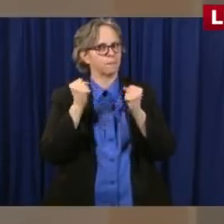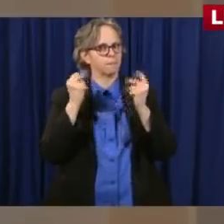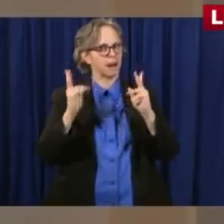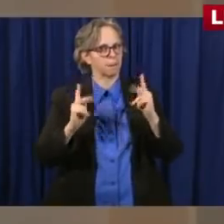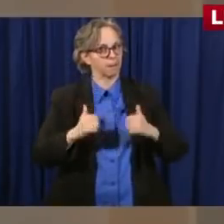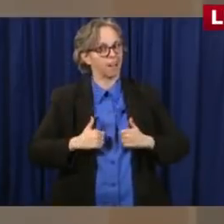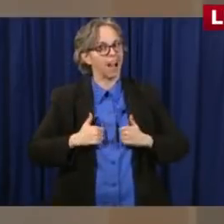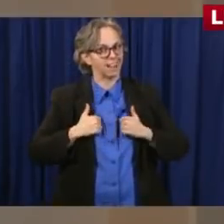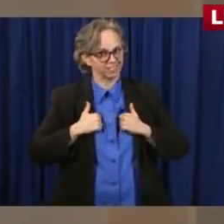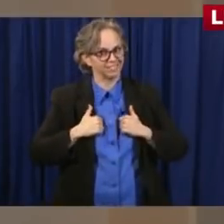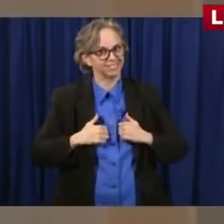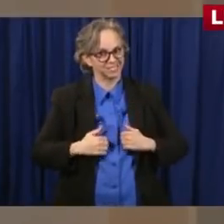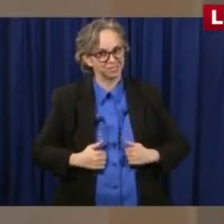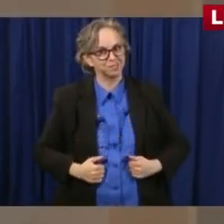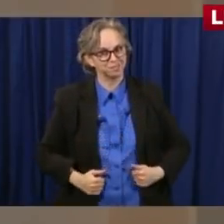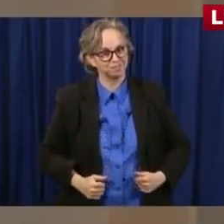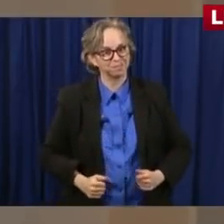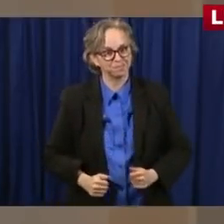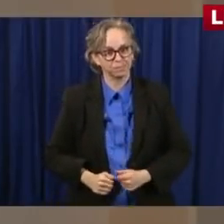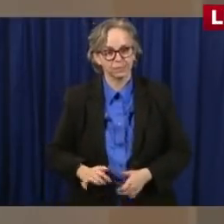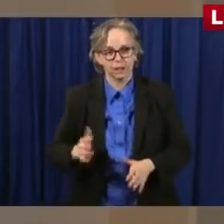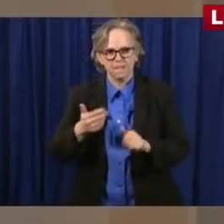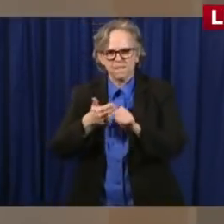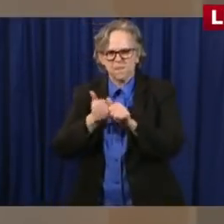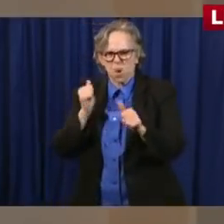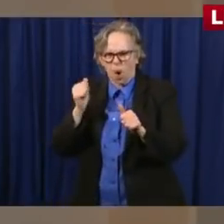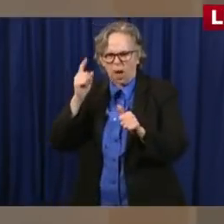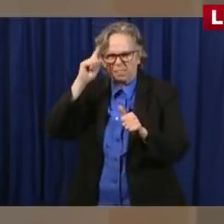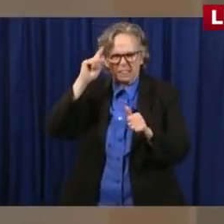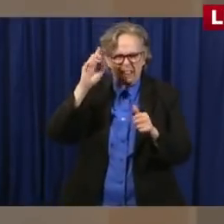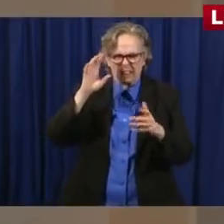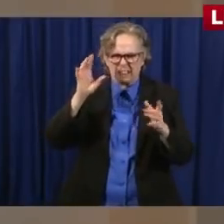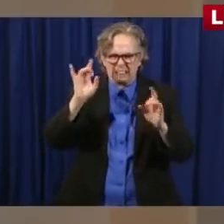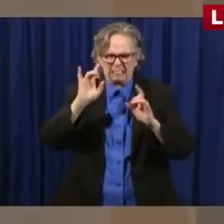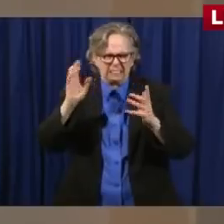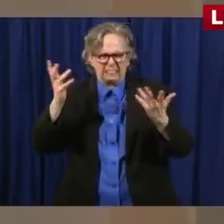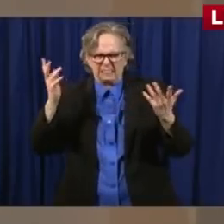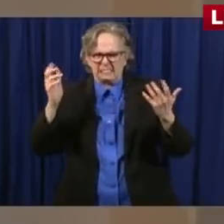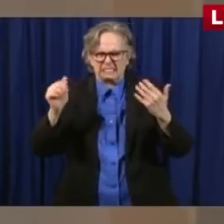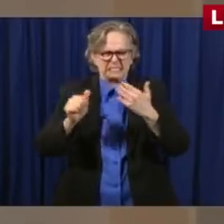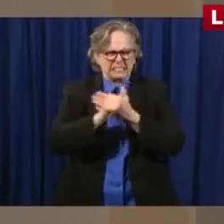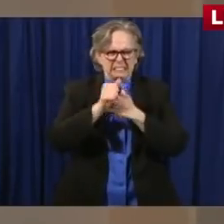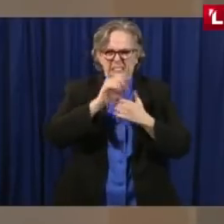COLLECTIVELY, YOU, WE, AS A STATE HAVE SAVED LIVES.